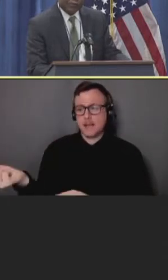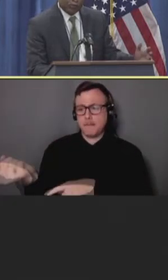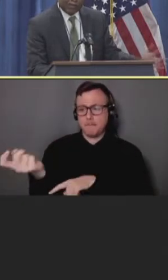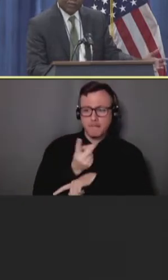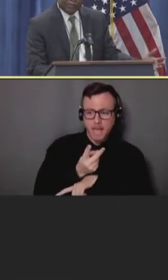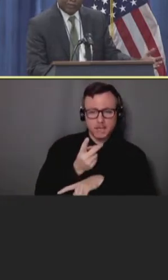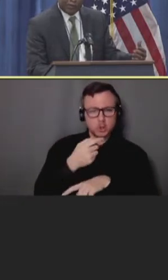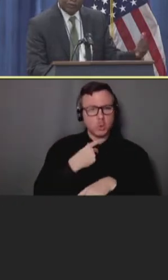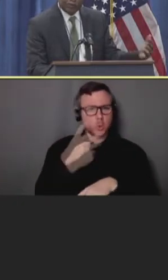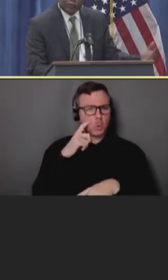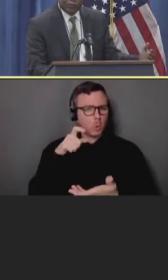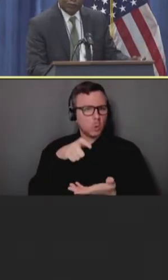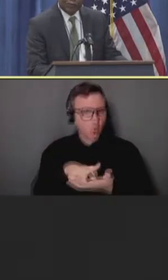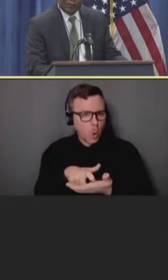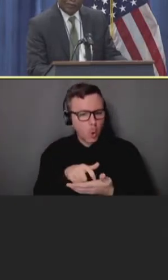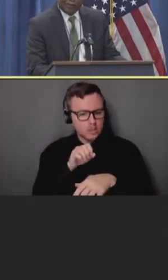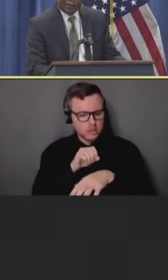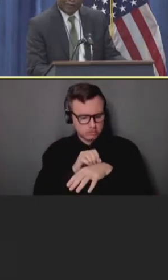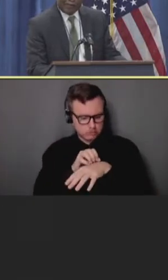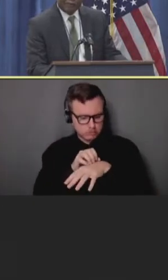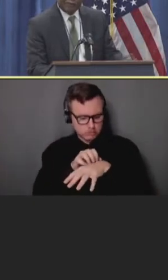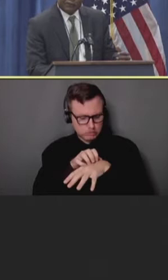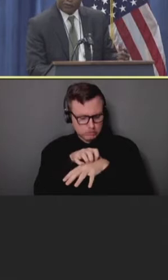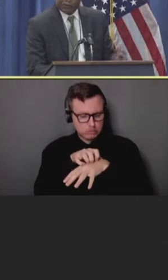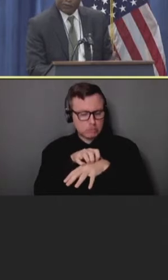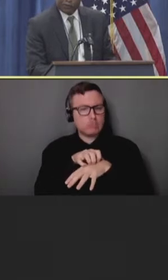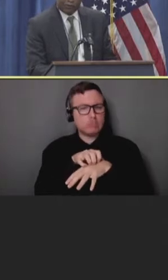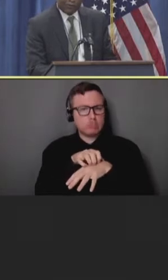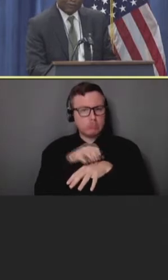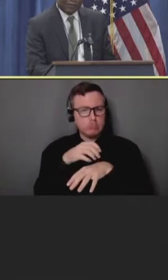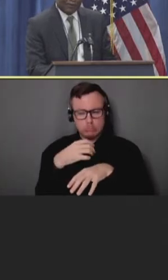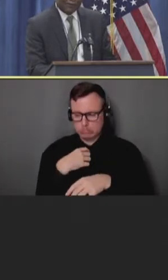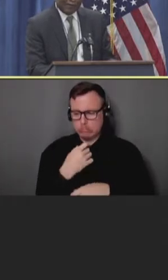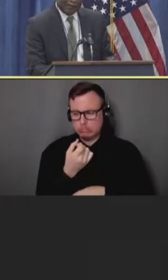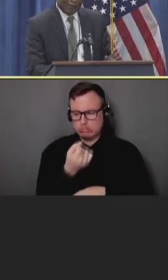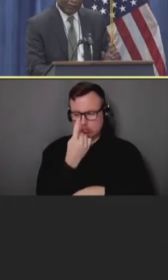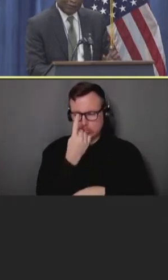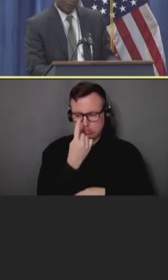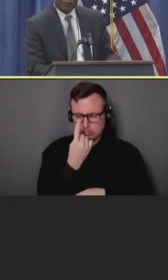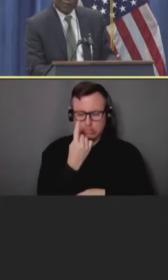progression and make sure that would give us some assurance that it was implemented